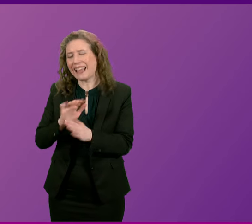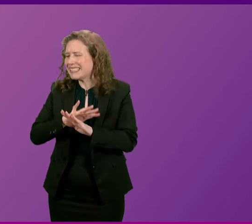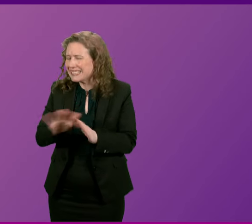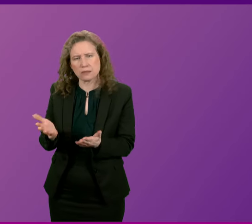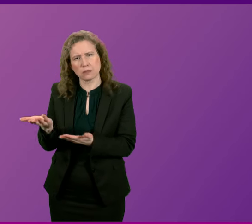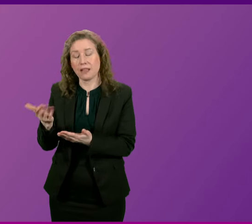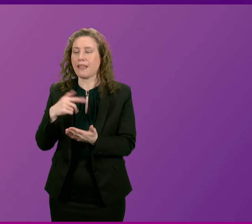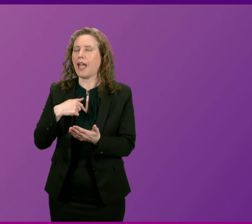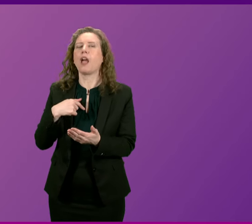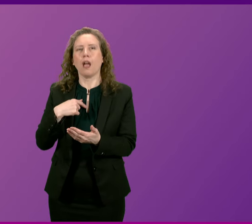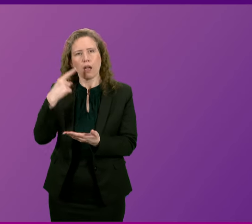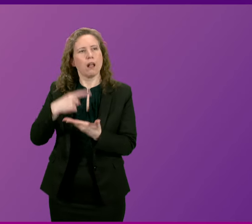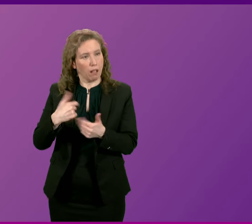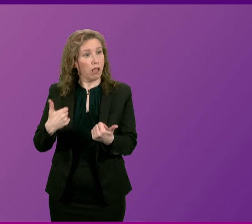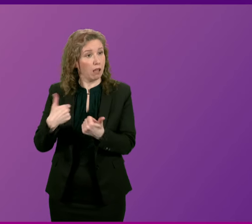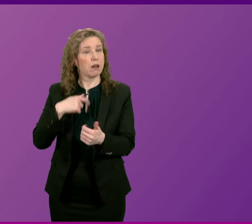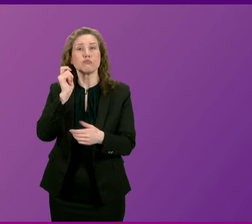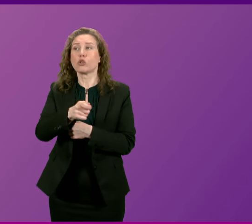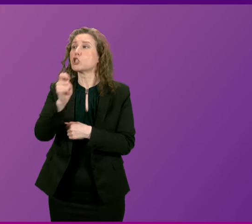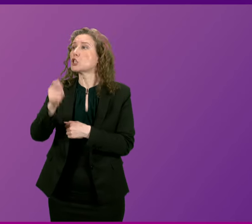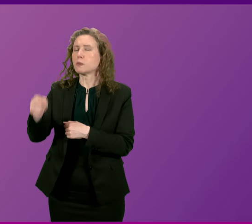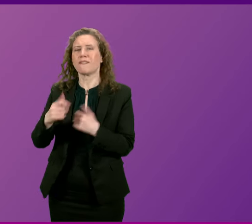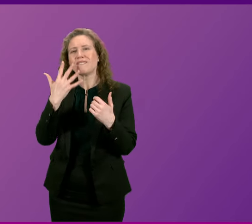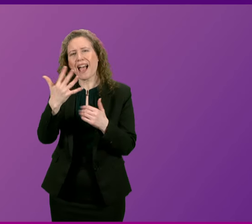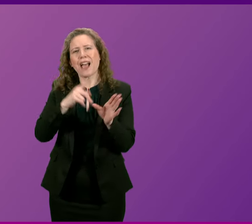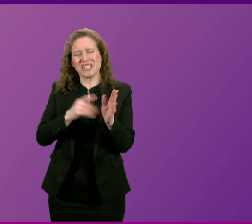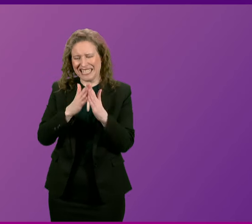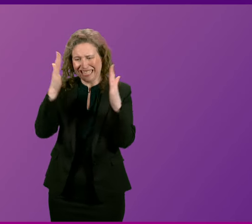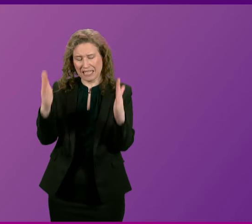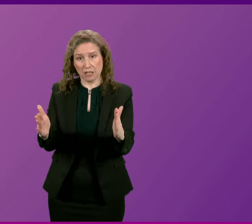chose to continue to prosecute cases for five years and never wrote to a